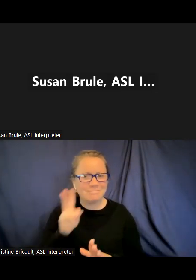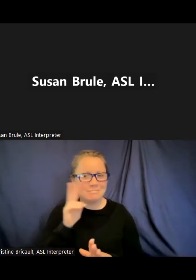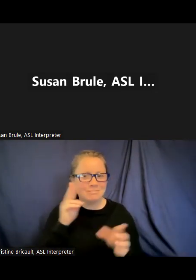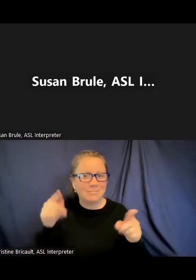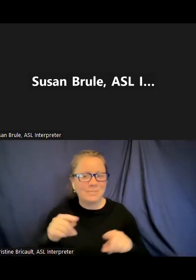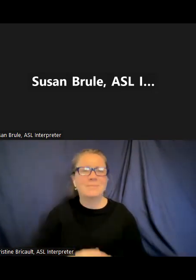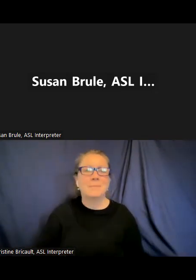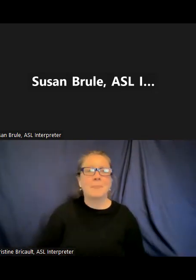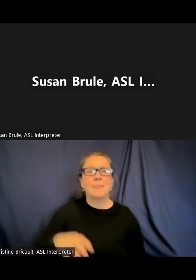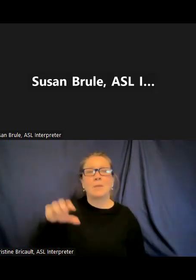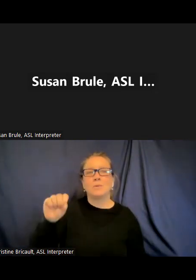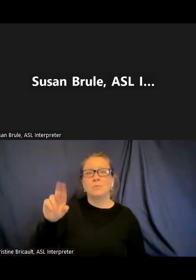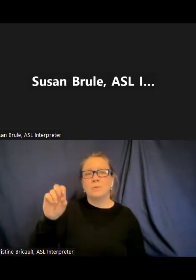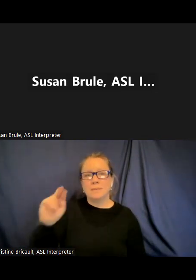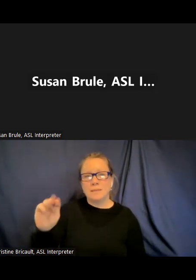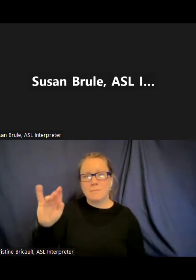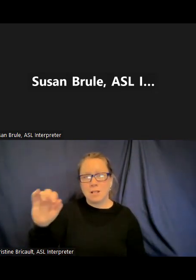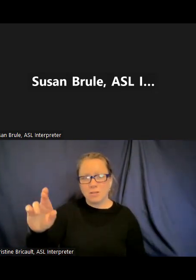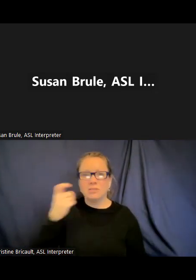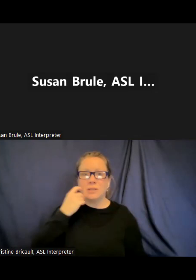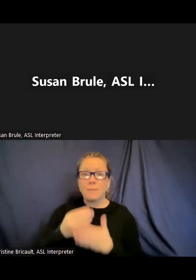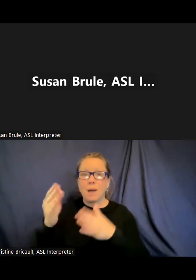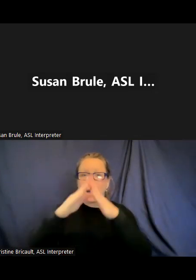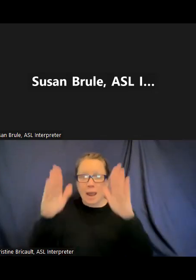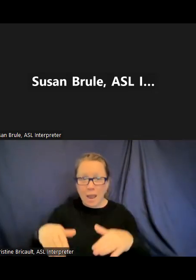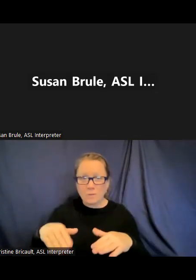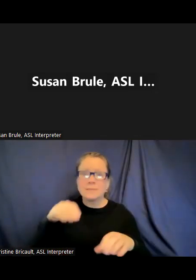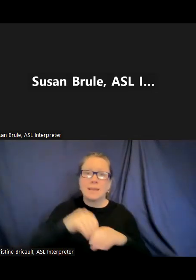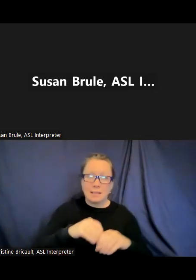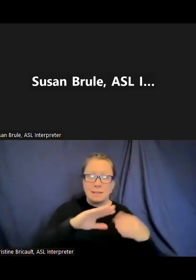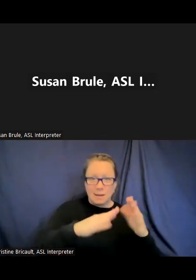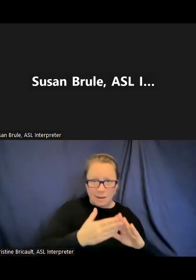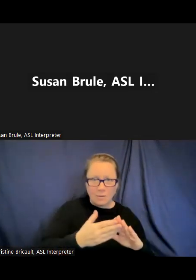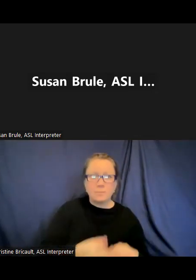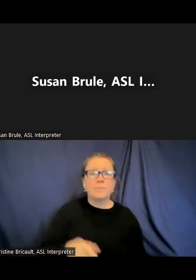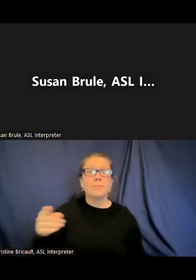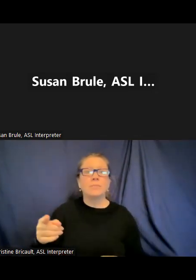Susan Miller recently purchased a home in the municipality. She uses a wheelchair.